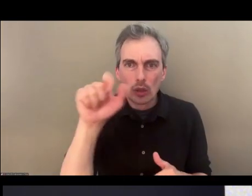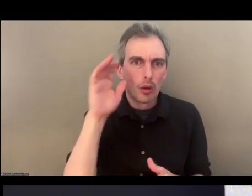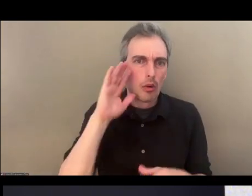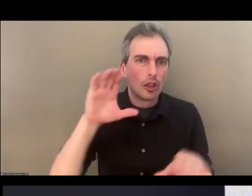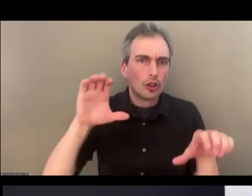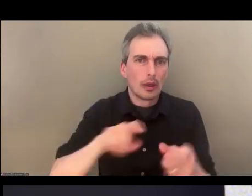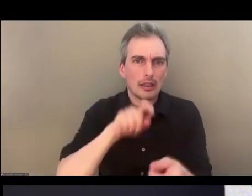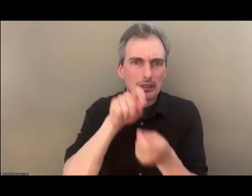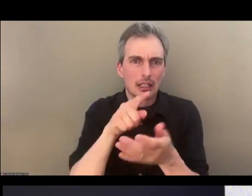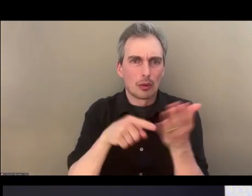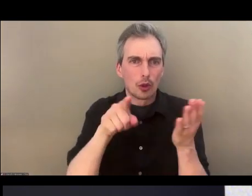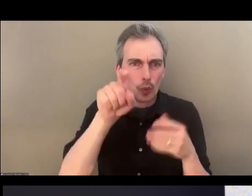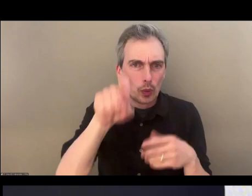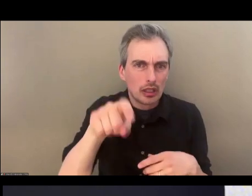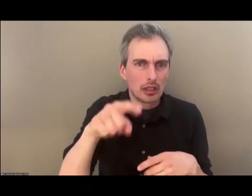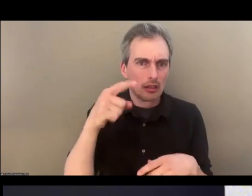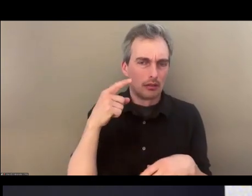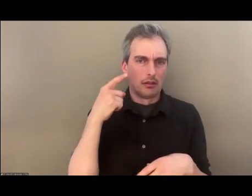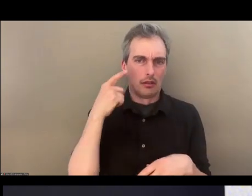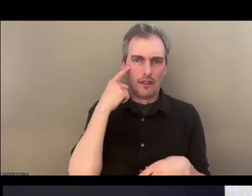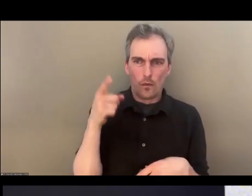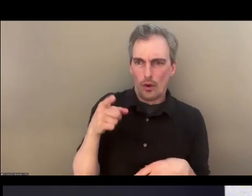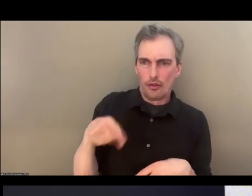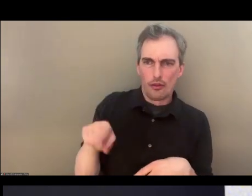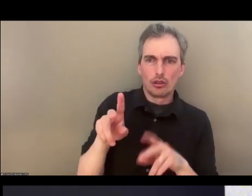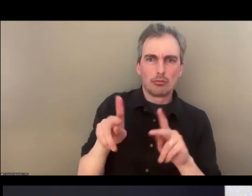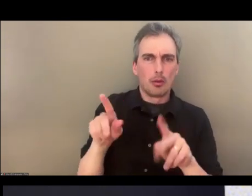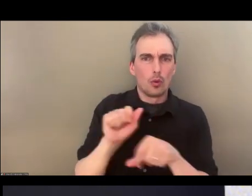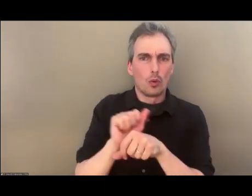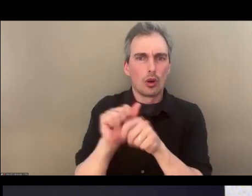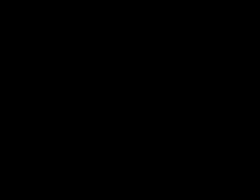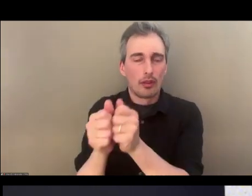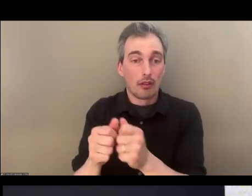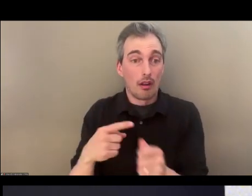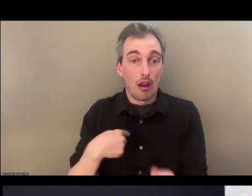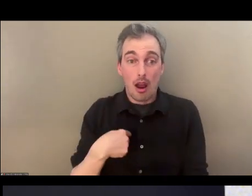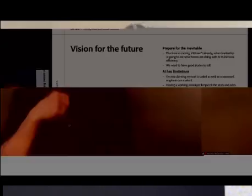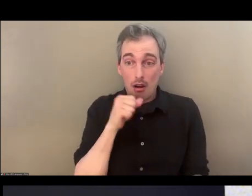I am not claiming that I am now a developer. Because I've used Cursor AI. I understand that.